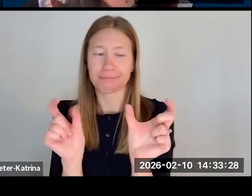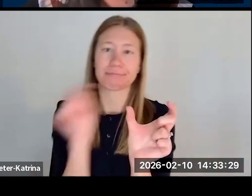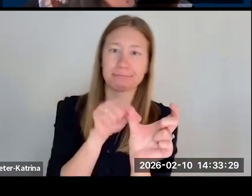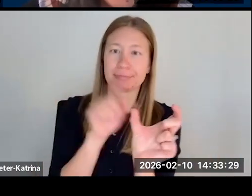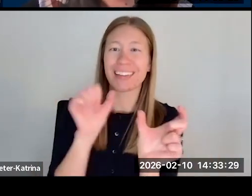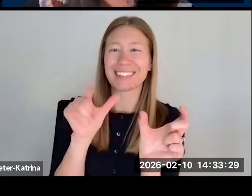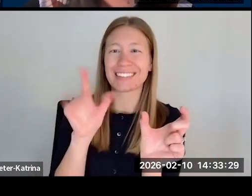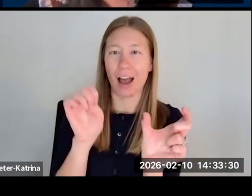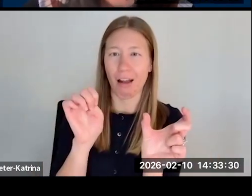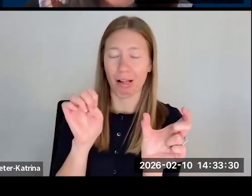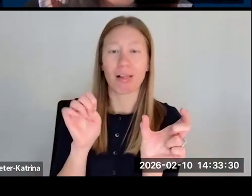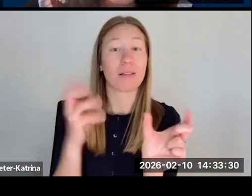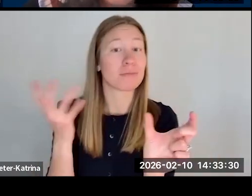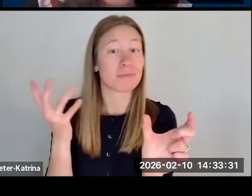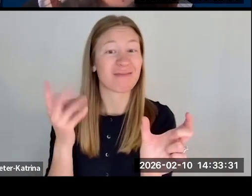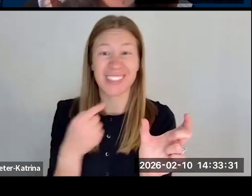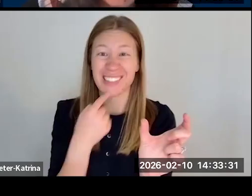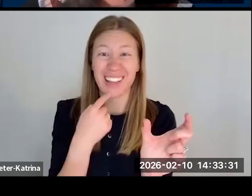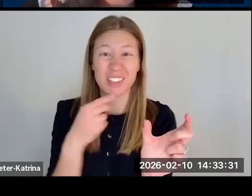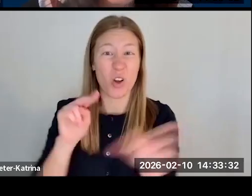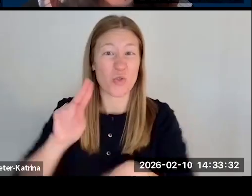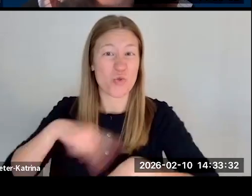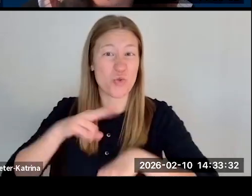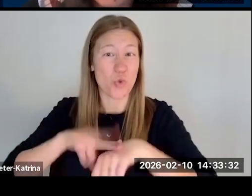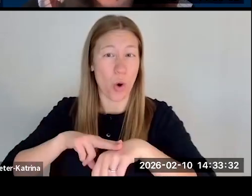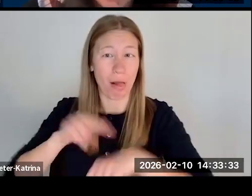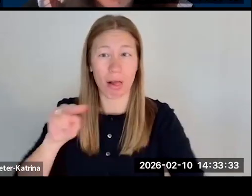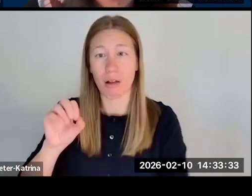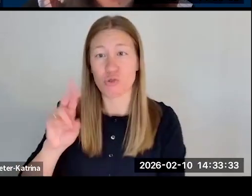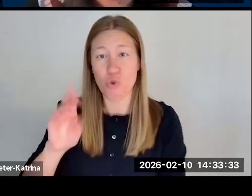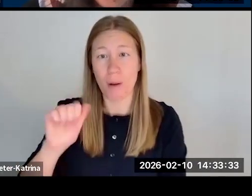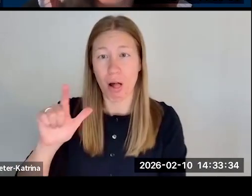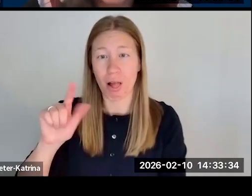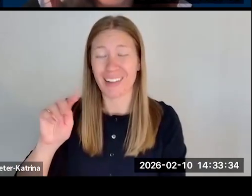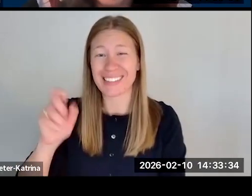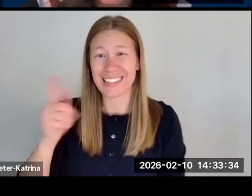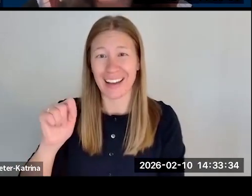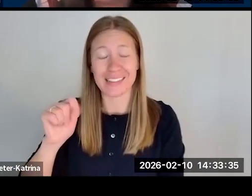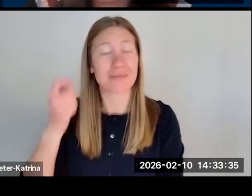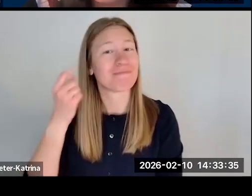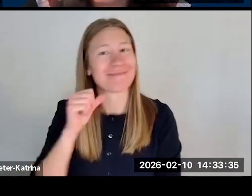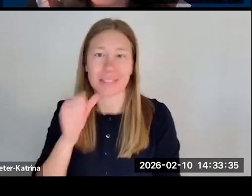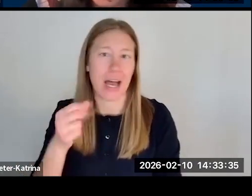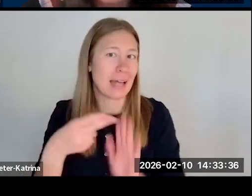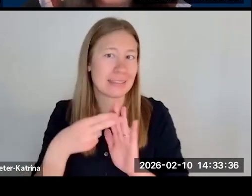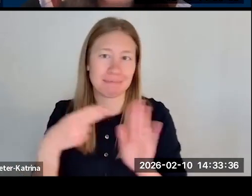for this piece of text is normal text and not a heading. So we know a heading is not being used here.